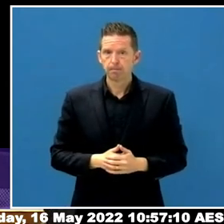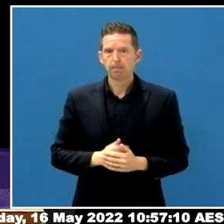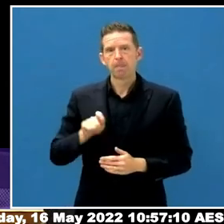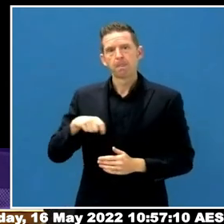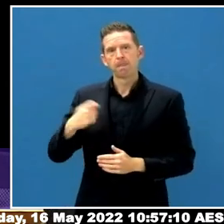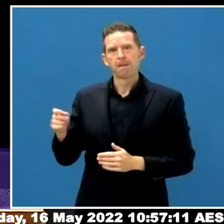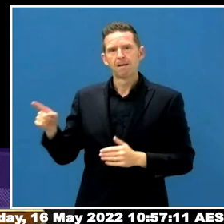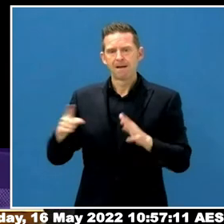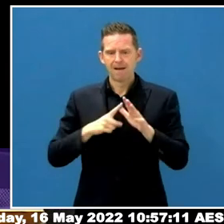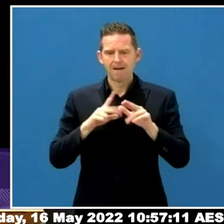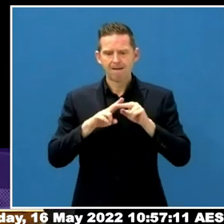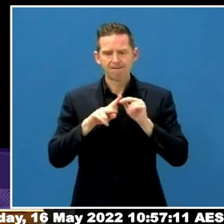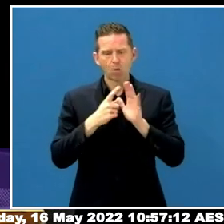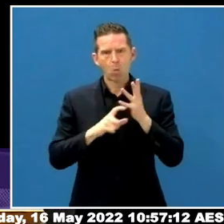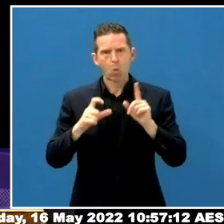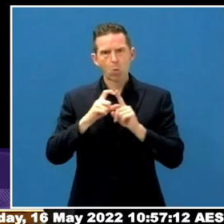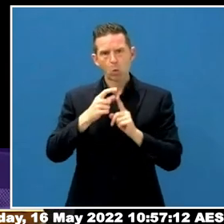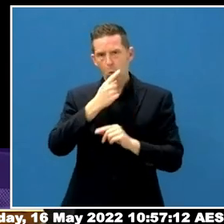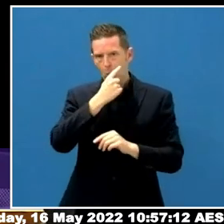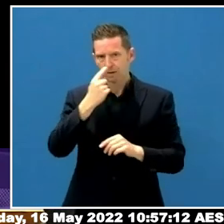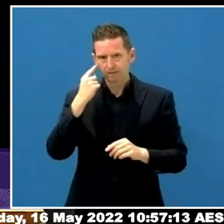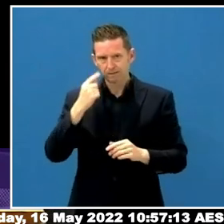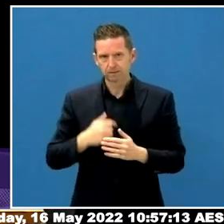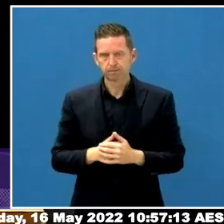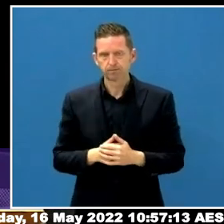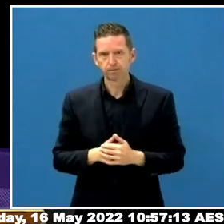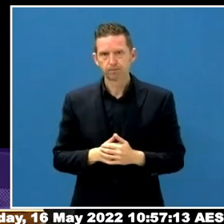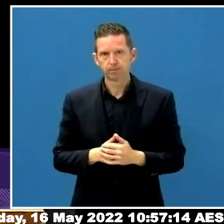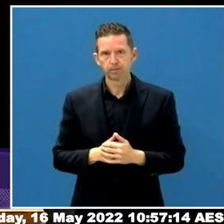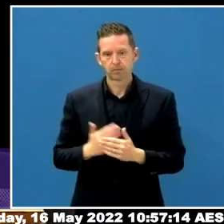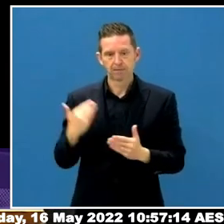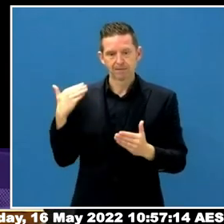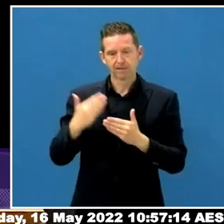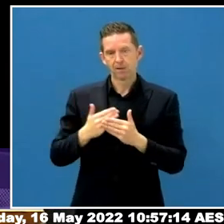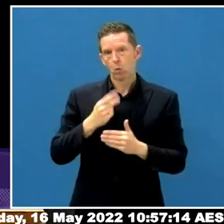Commissioners in 2020 and earlier this year the Royal Commission issued Afford with two